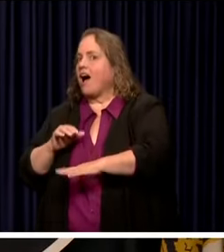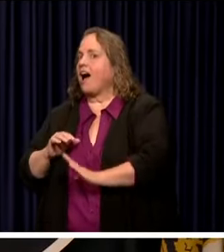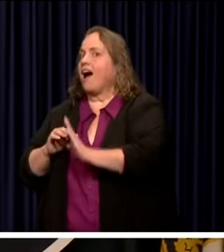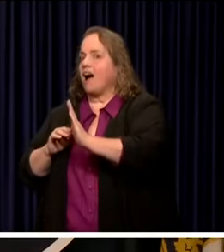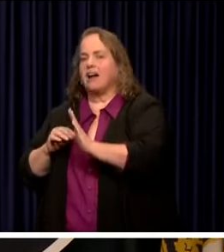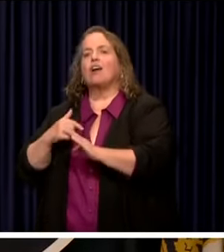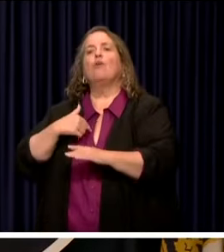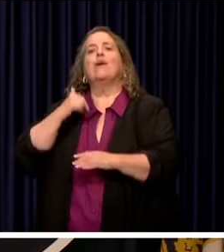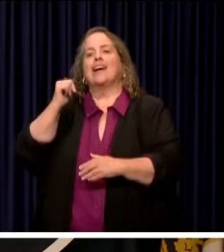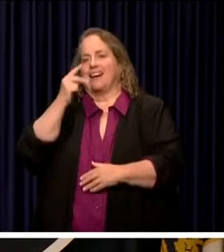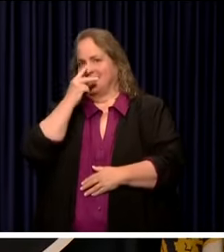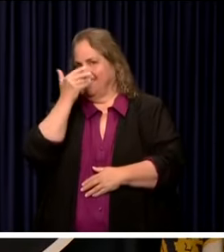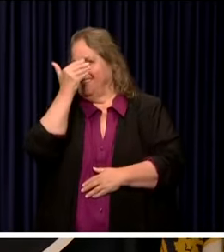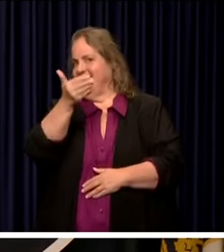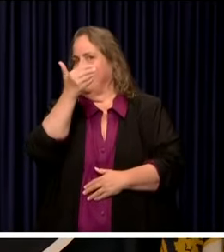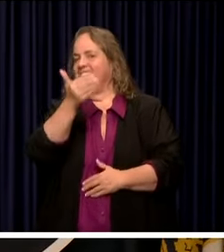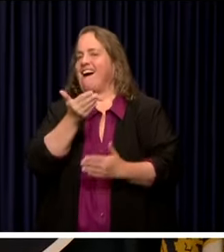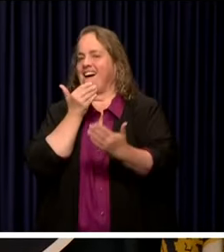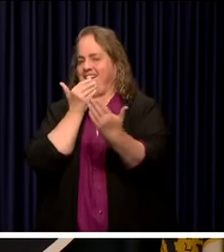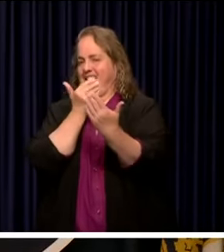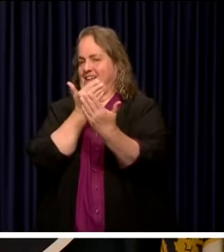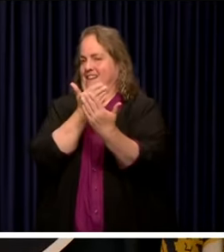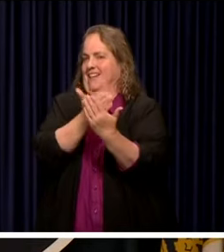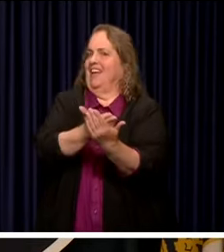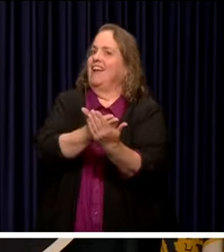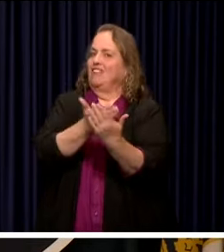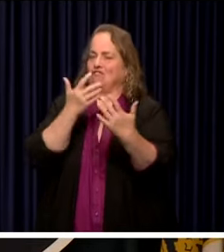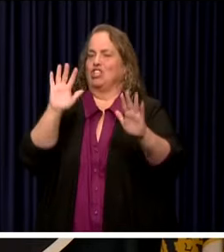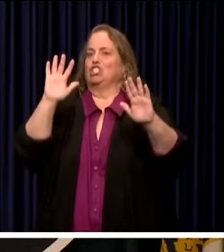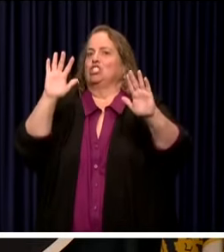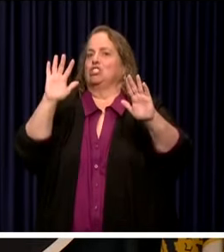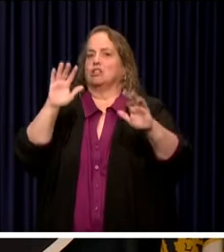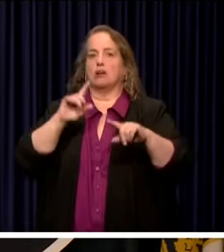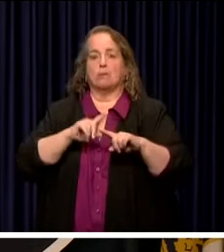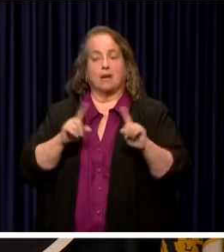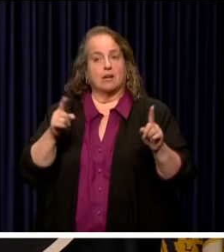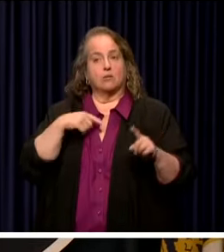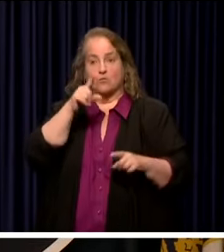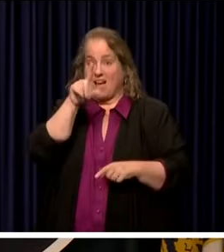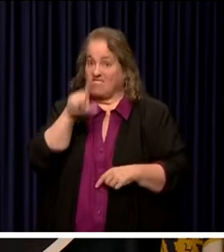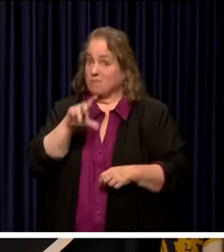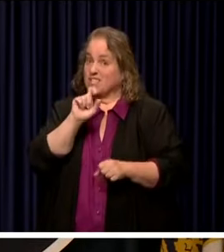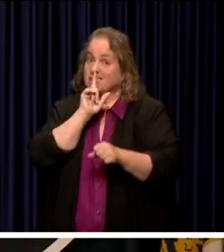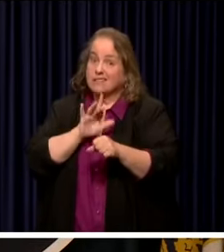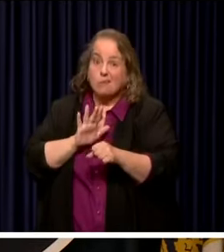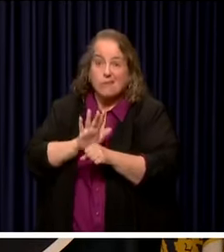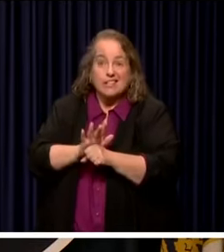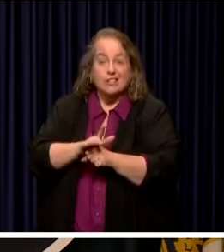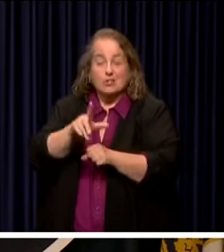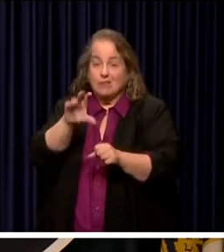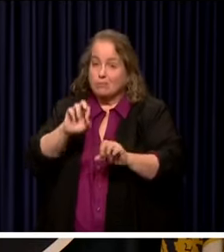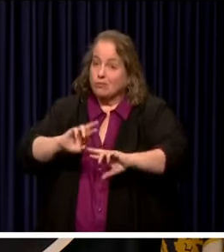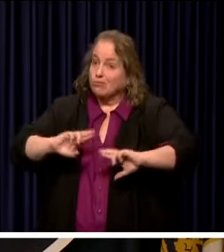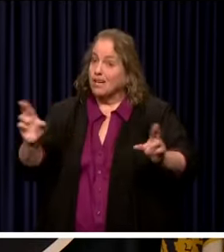INTO A SITUATION WHERE YOU HAVE A BIG SPIKE, YOU'RE GOING TO SET